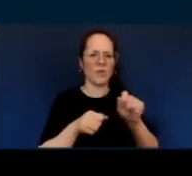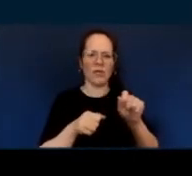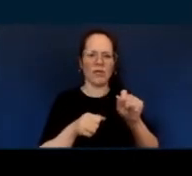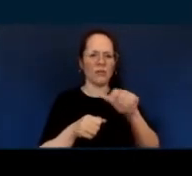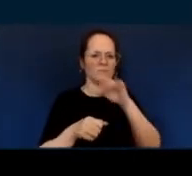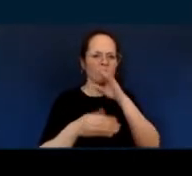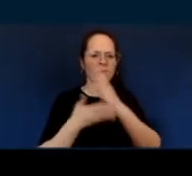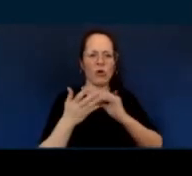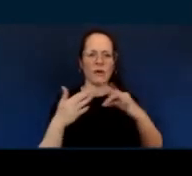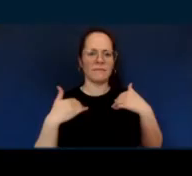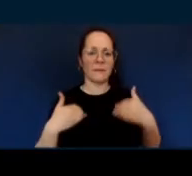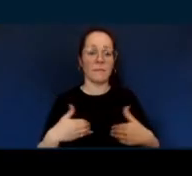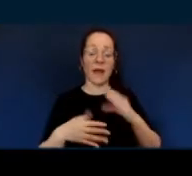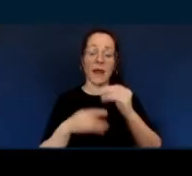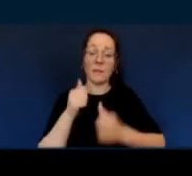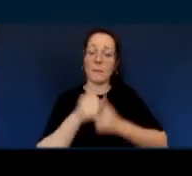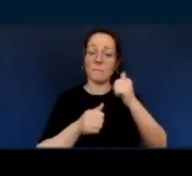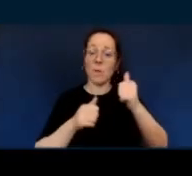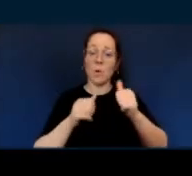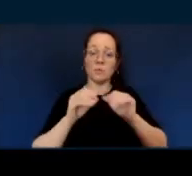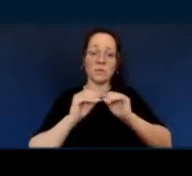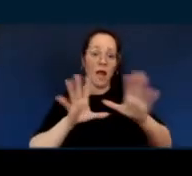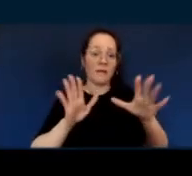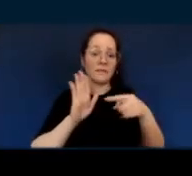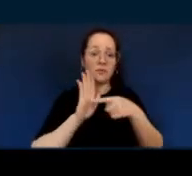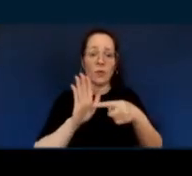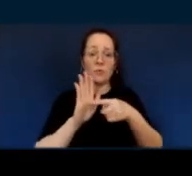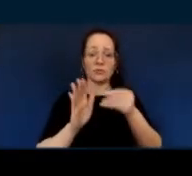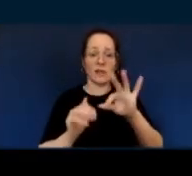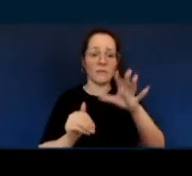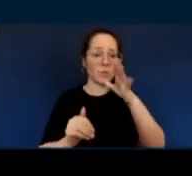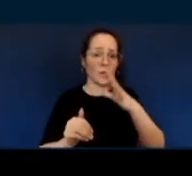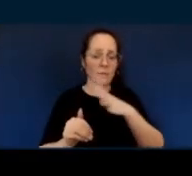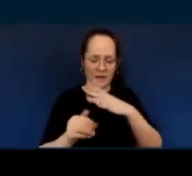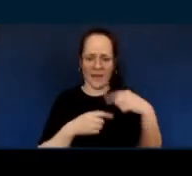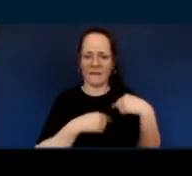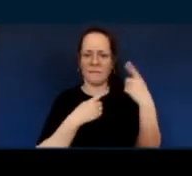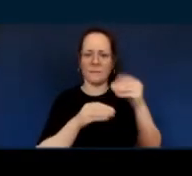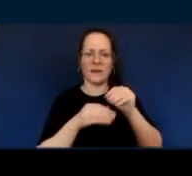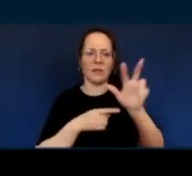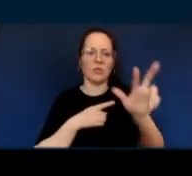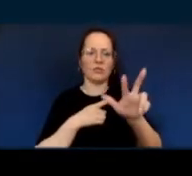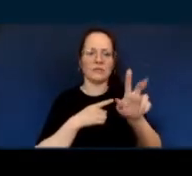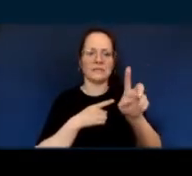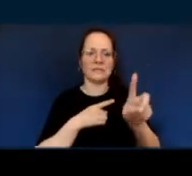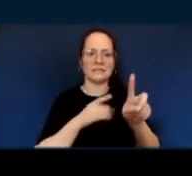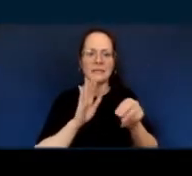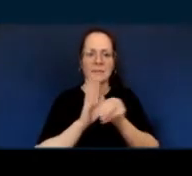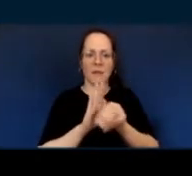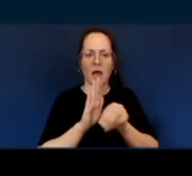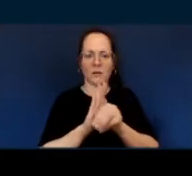PERHAPS THE MOST STRIKING AND OBVIOUS SEXUAL REPRESENTATIONS OF WOMEN HAVE BEEN THE 3D MODELS. THIS IS IN PART DUE TO THE